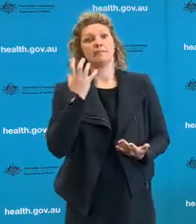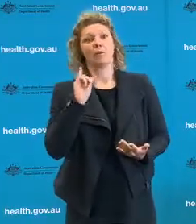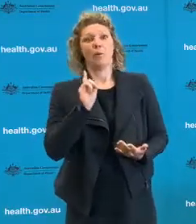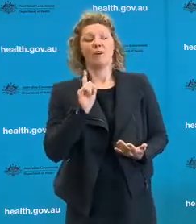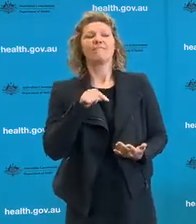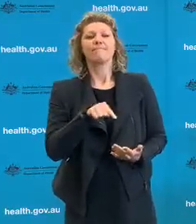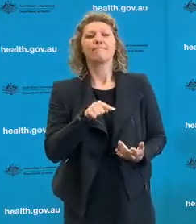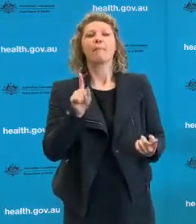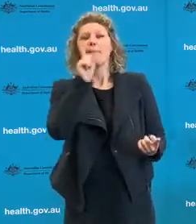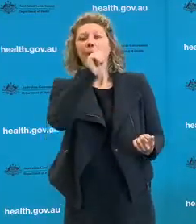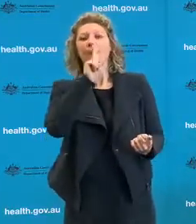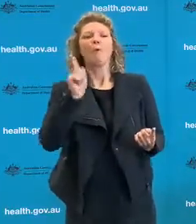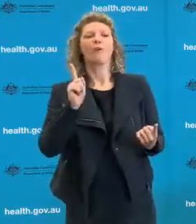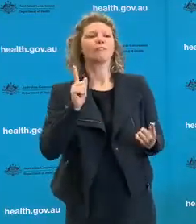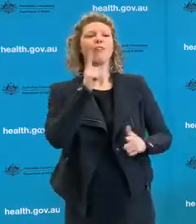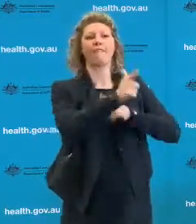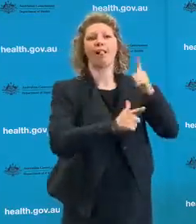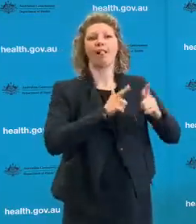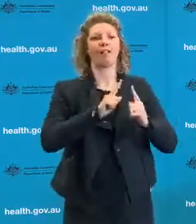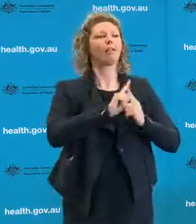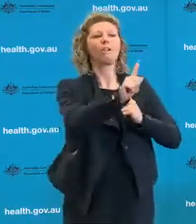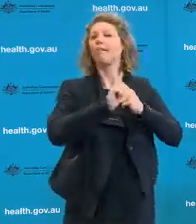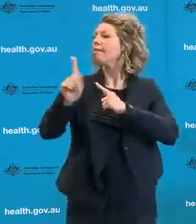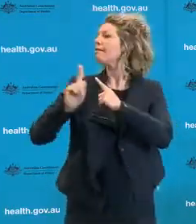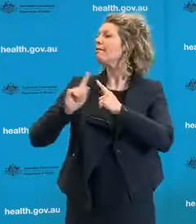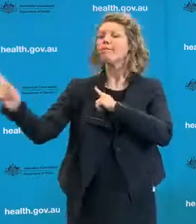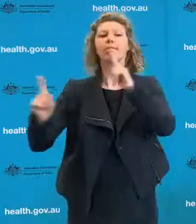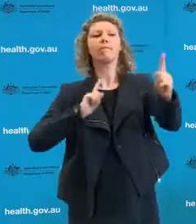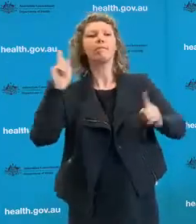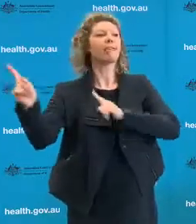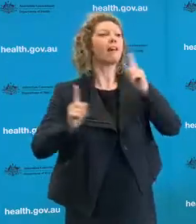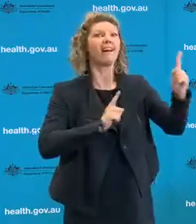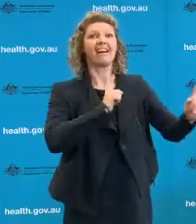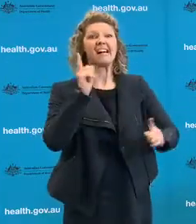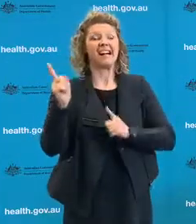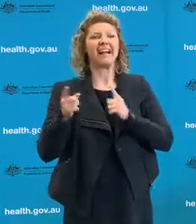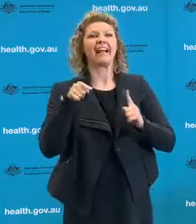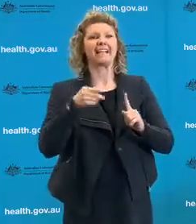of people across cities, across states and the second one is